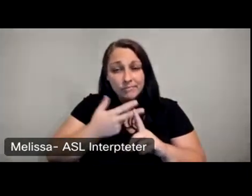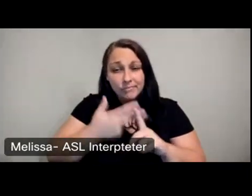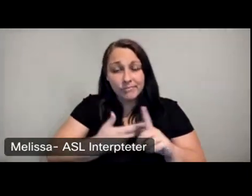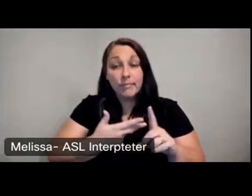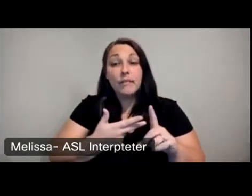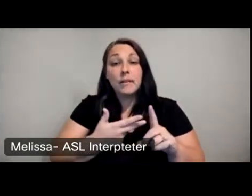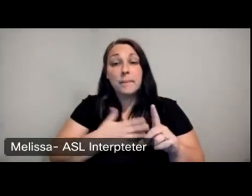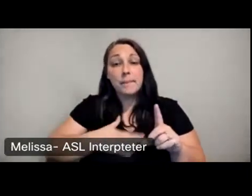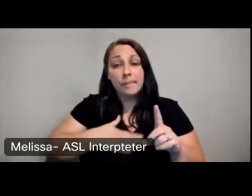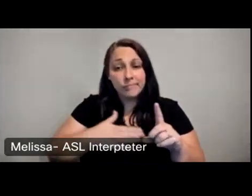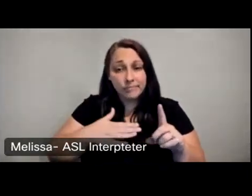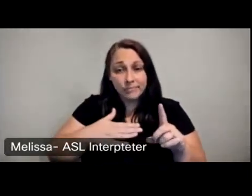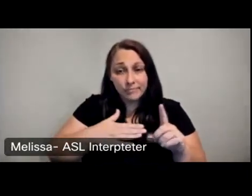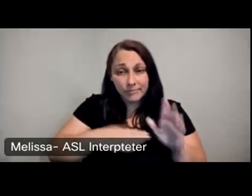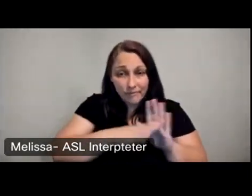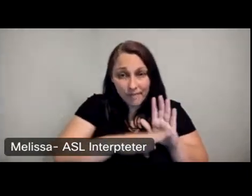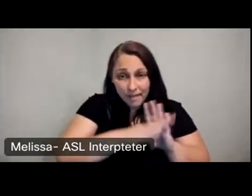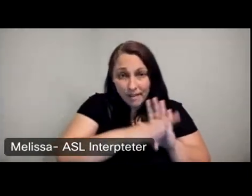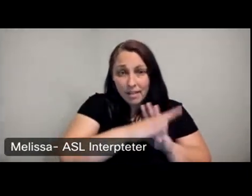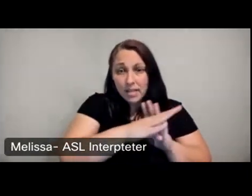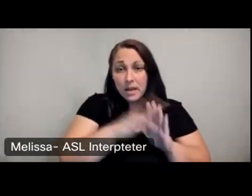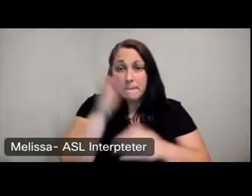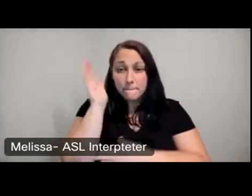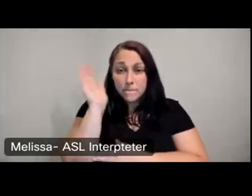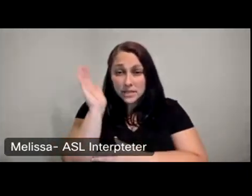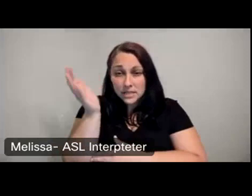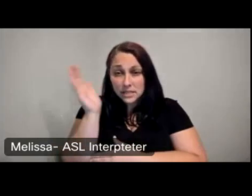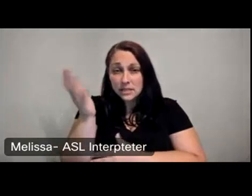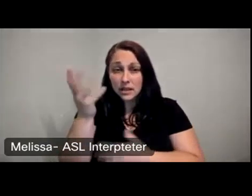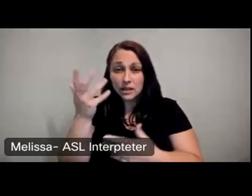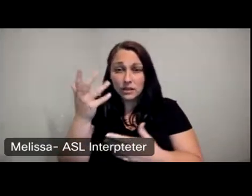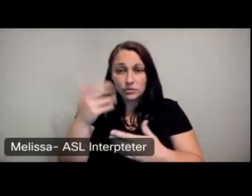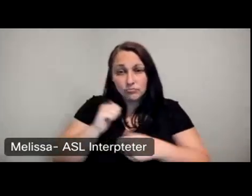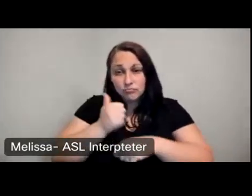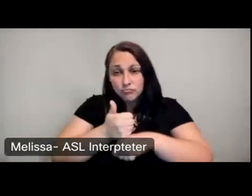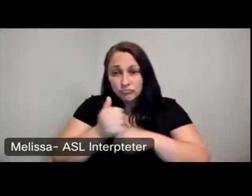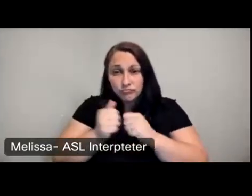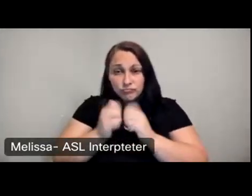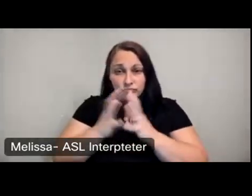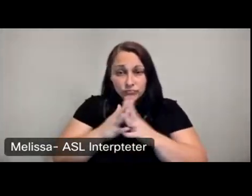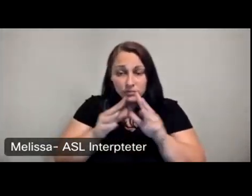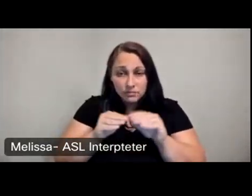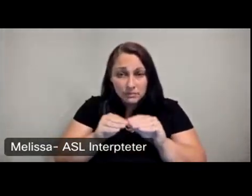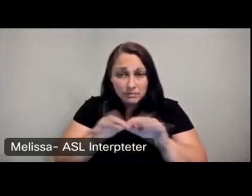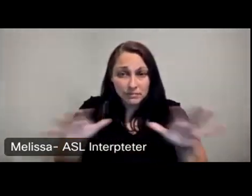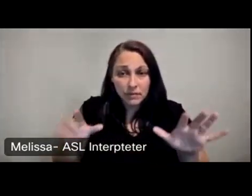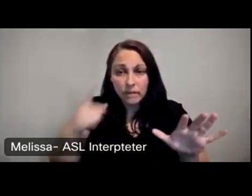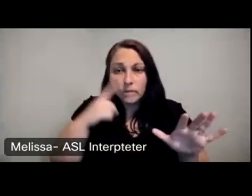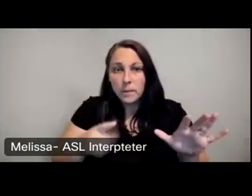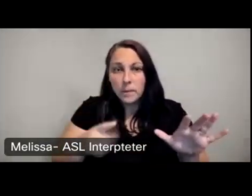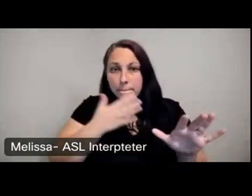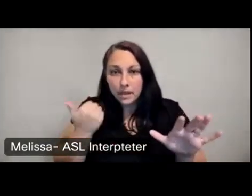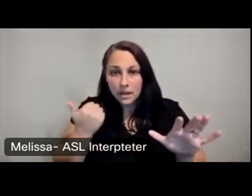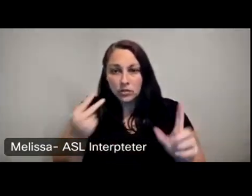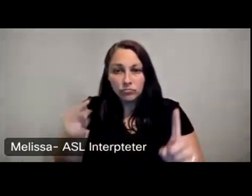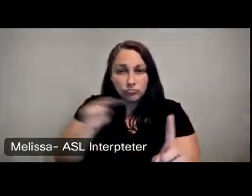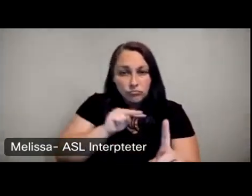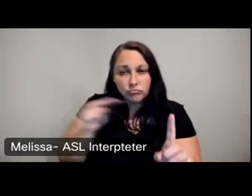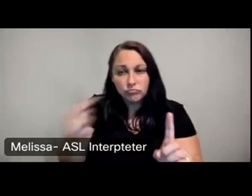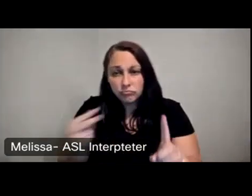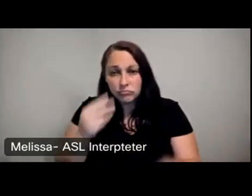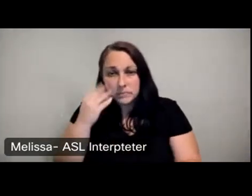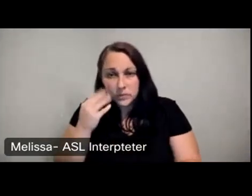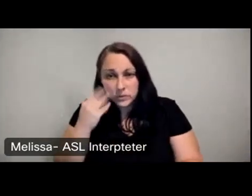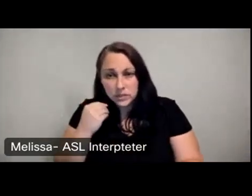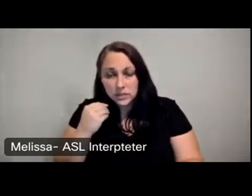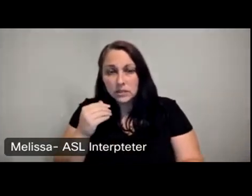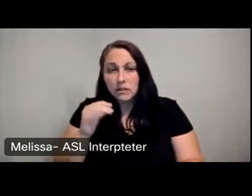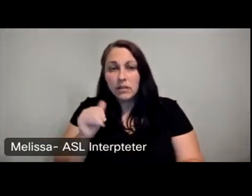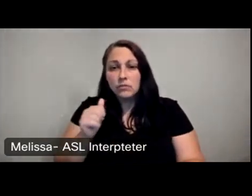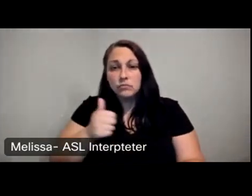for a wider experience uh a wider range of experiences of Transportation networks because